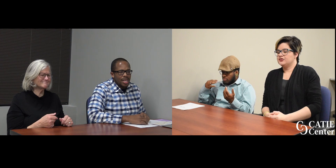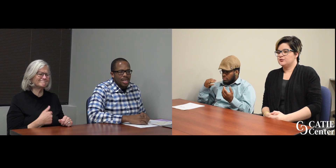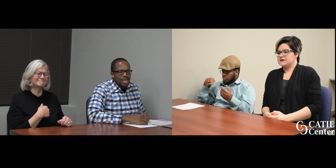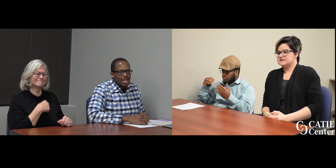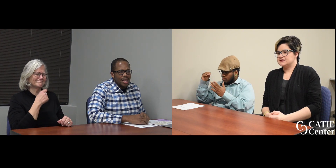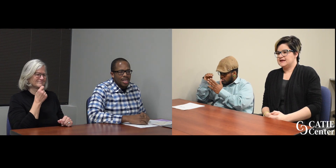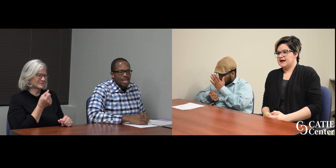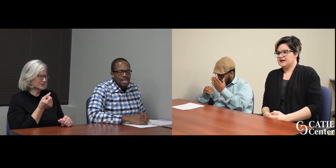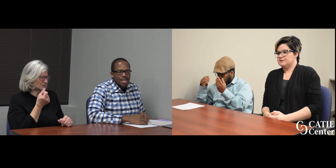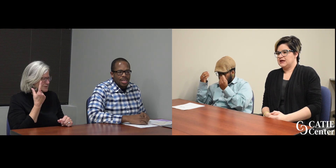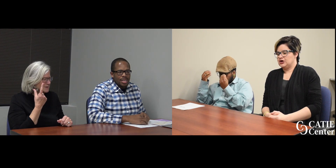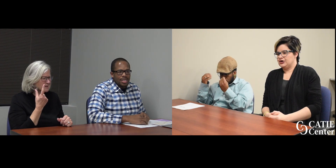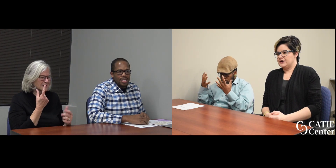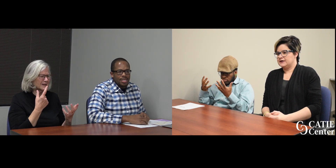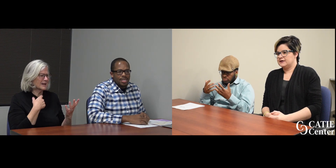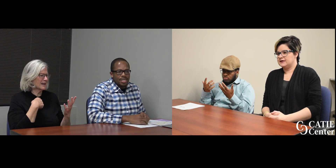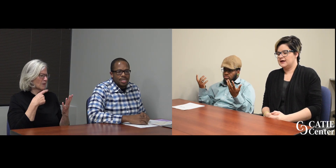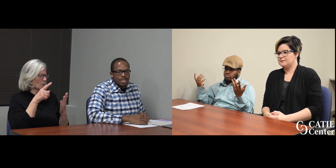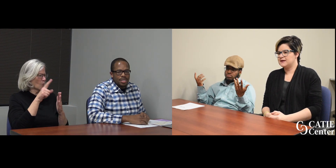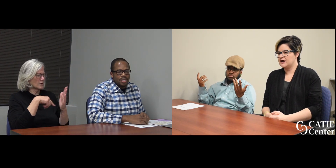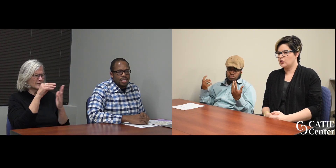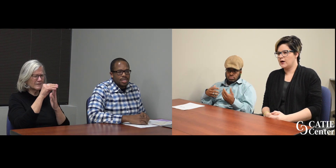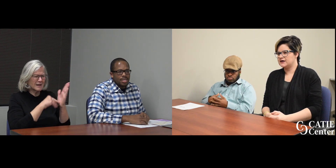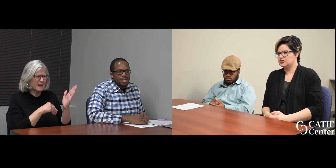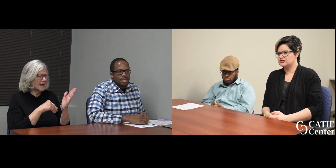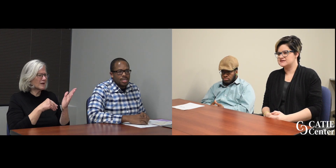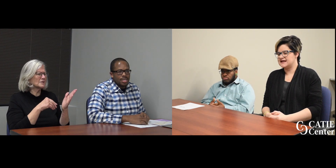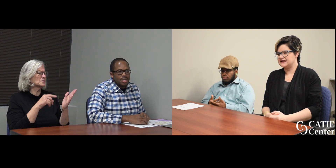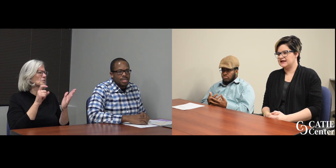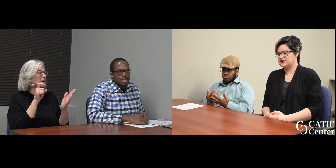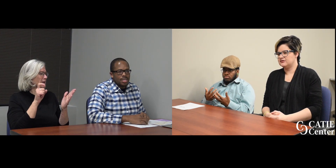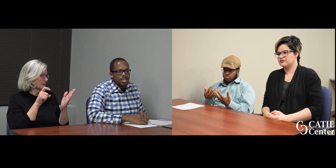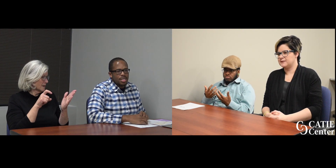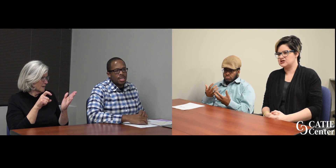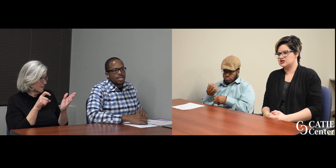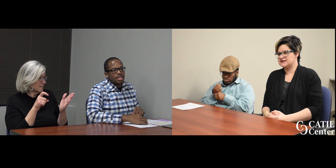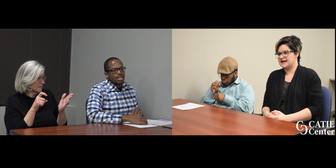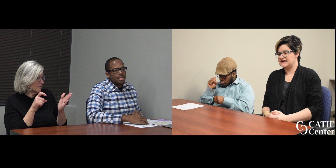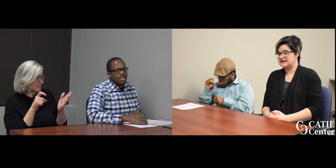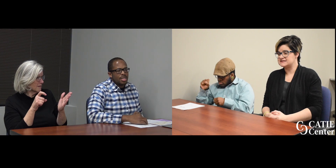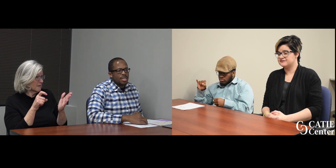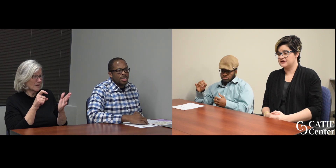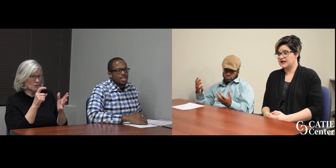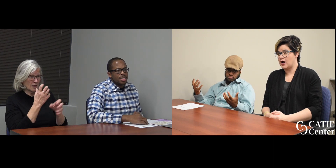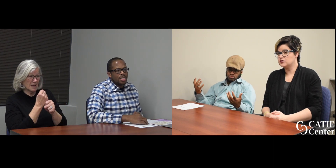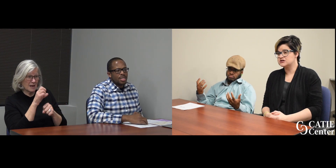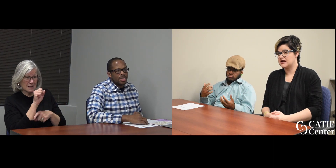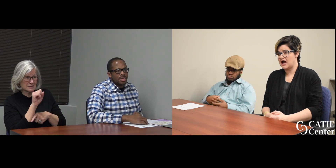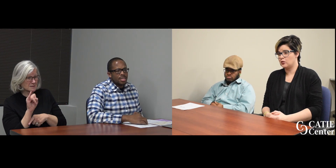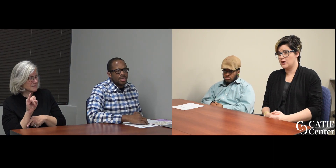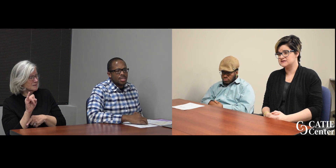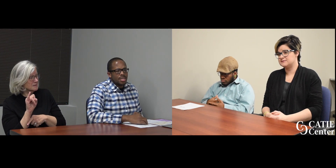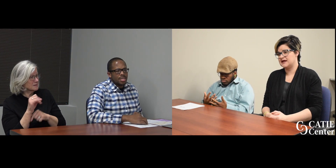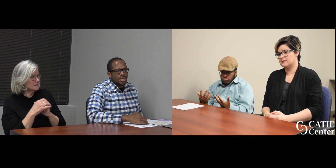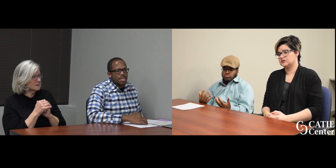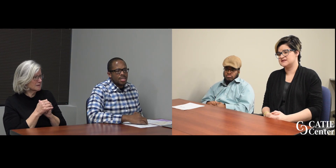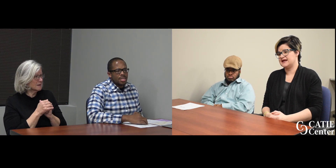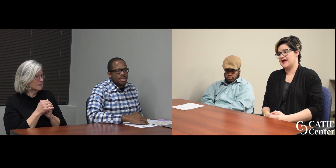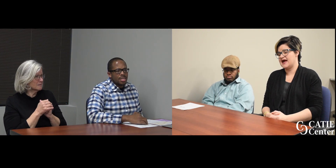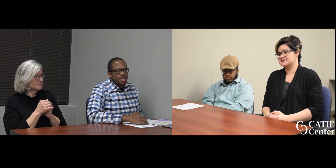The reason that I am here, I'm not quite understanding the information that I need to fill out, I want to be able to get SSI,